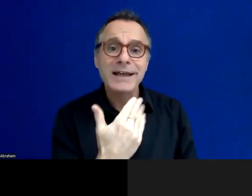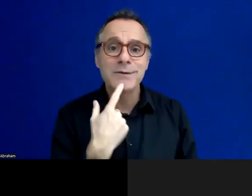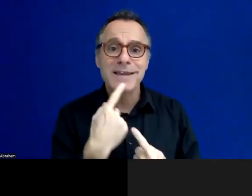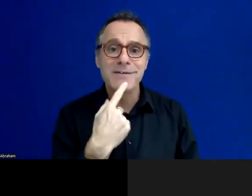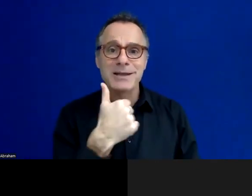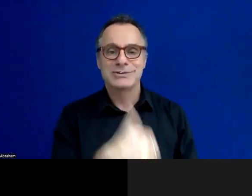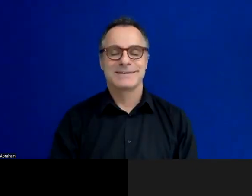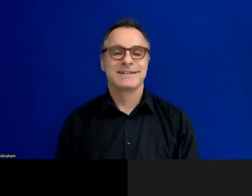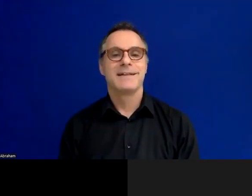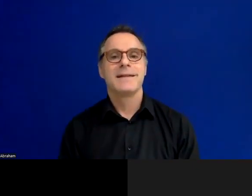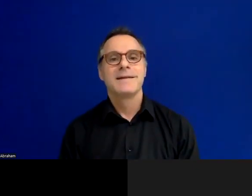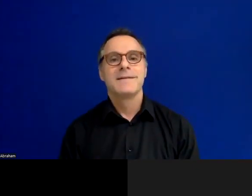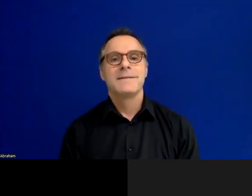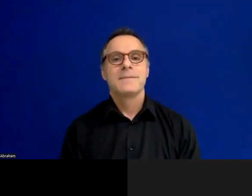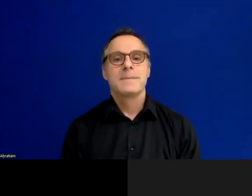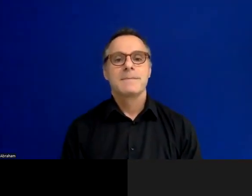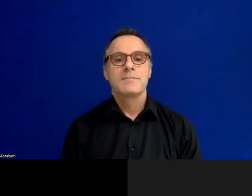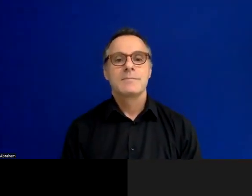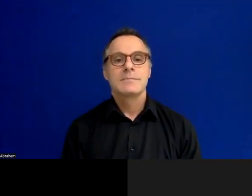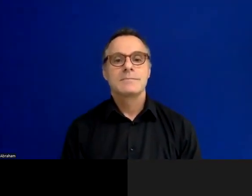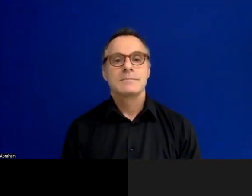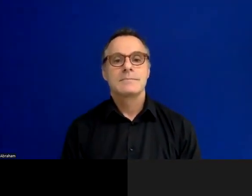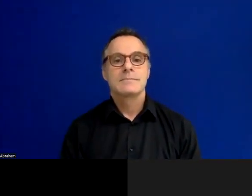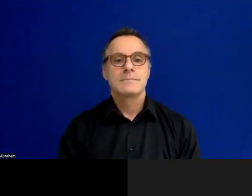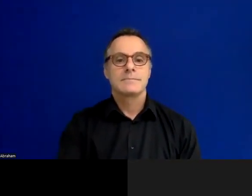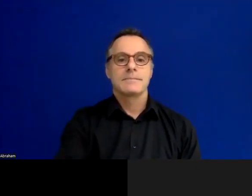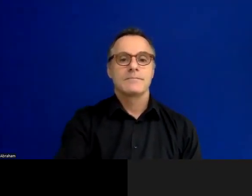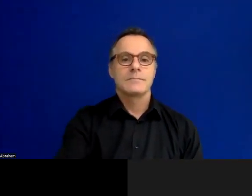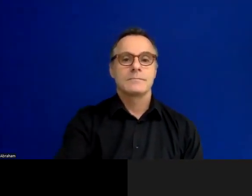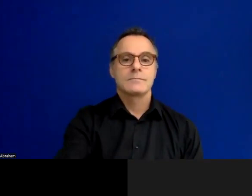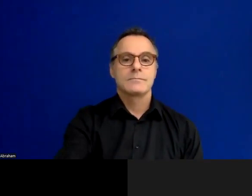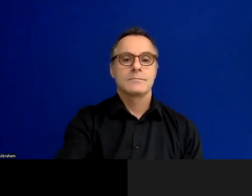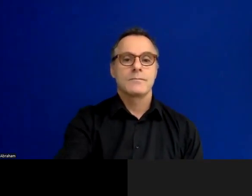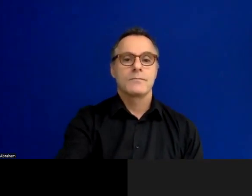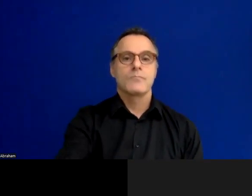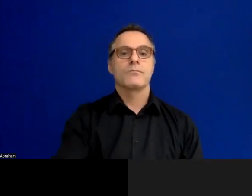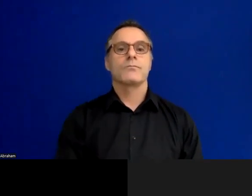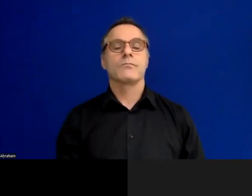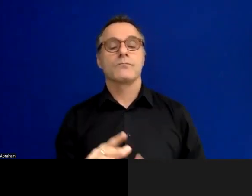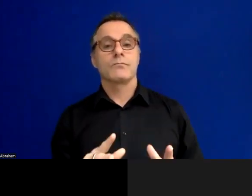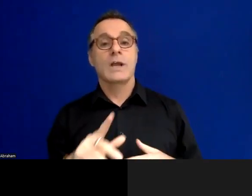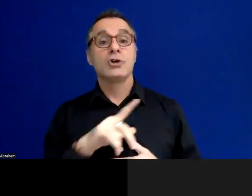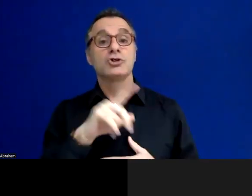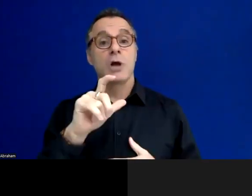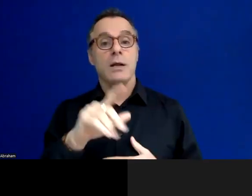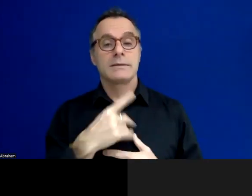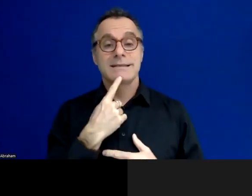Charlotte: So, I can't see any other questions in the chat. There are a couple of comments